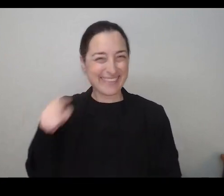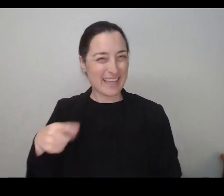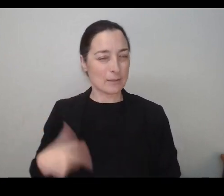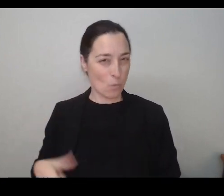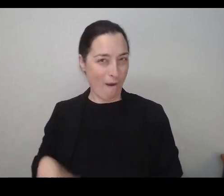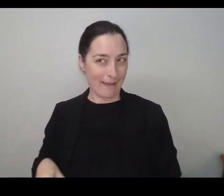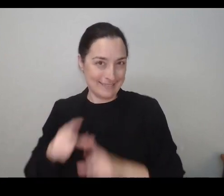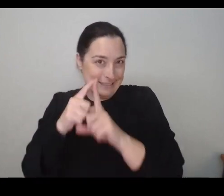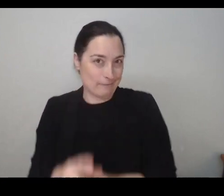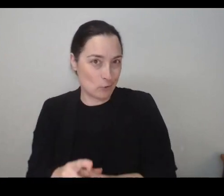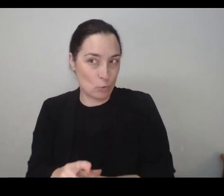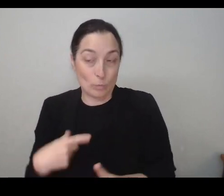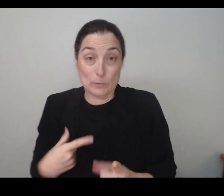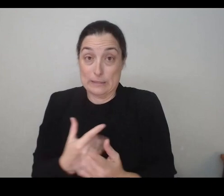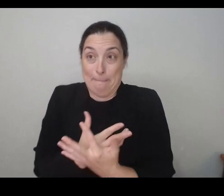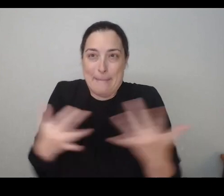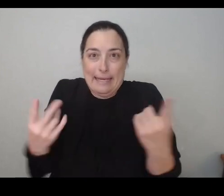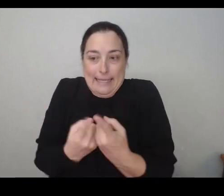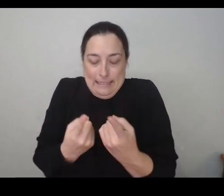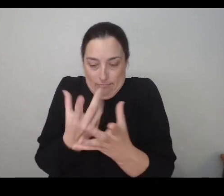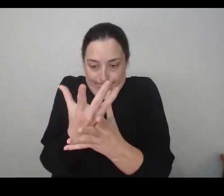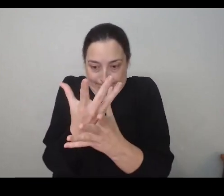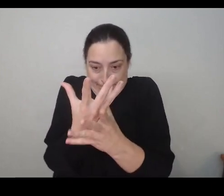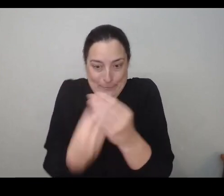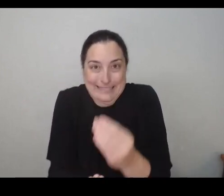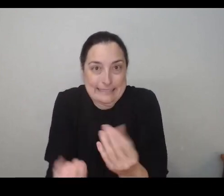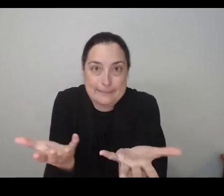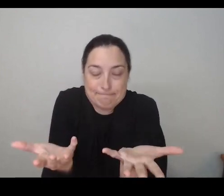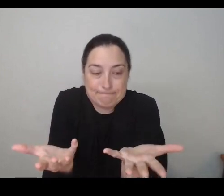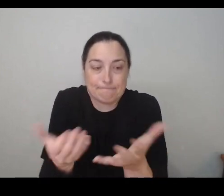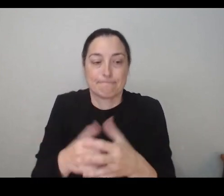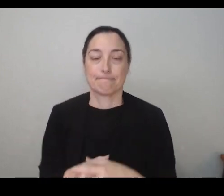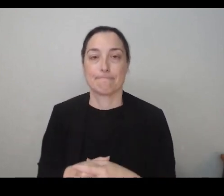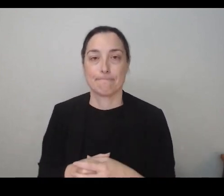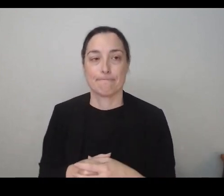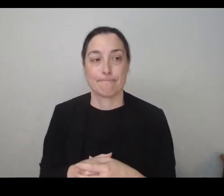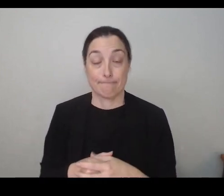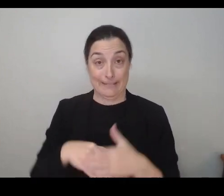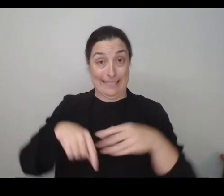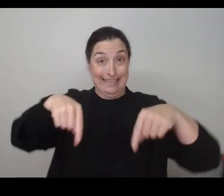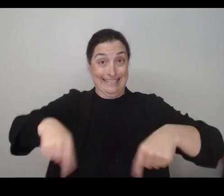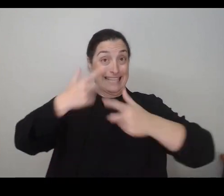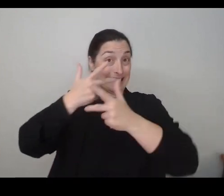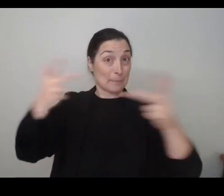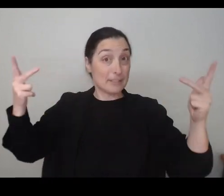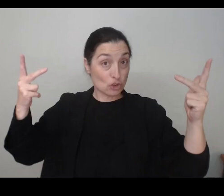because many things are still missing. And when in this exhibition, it's the reason I started